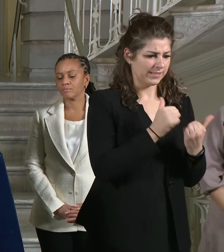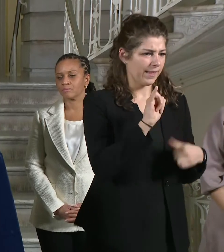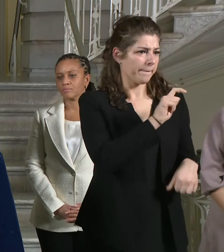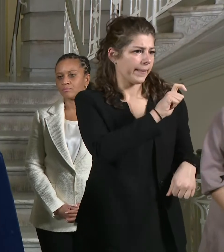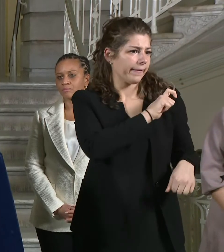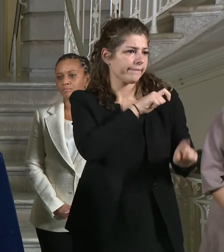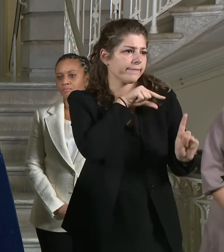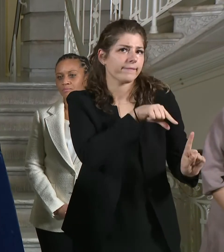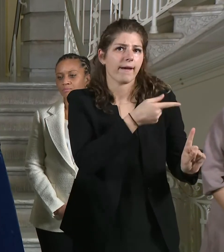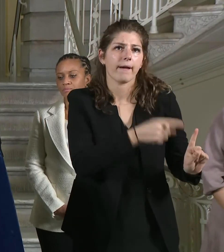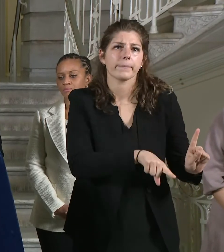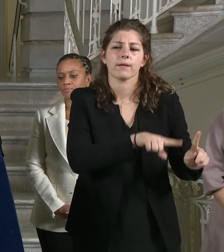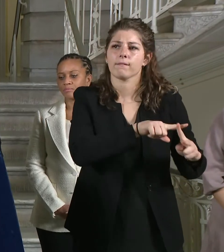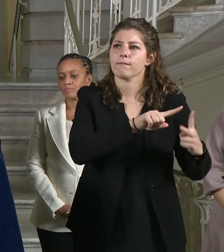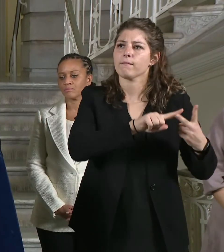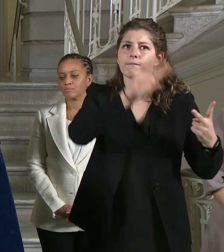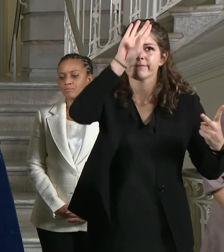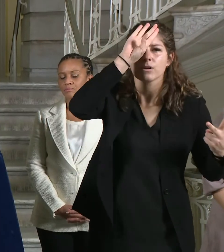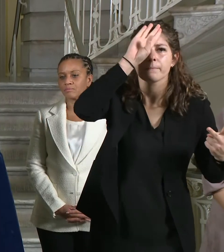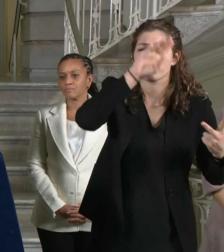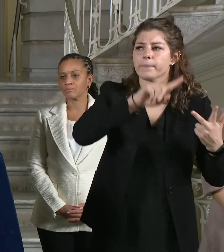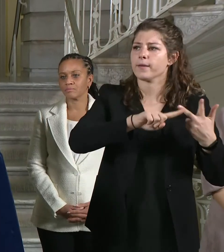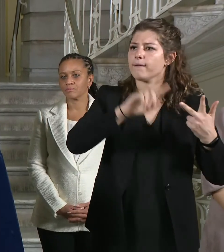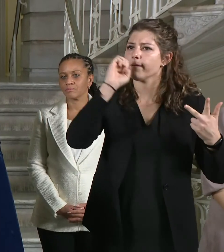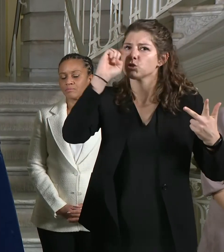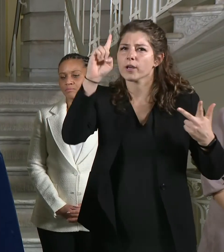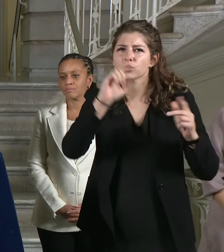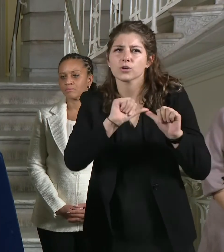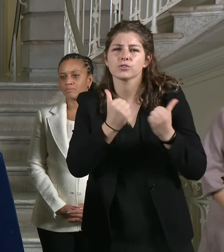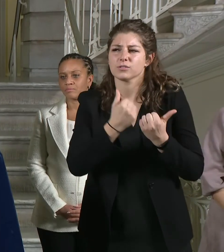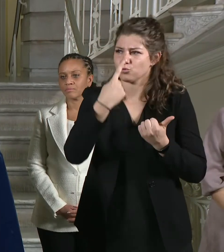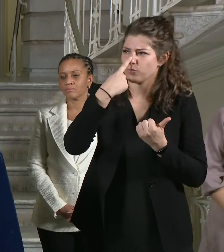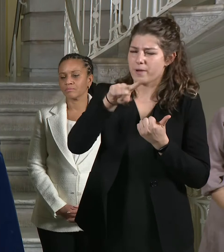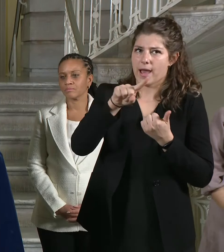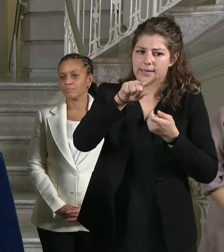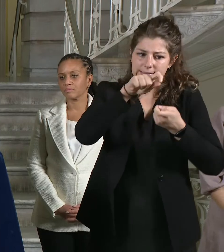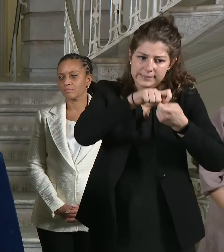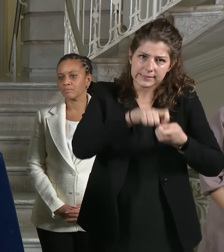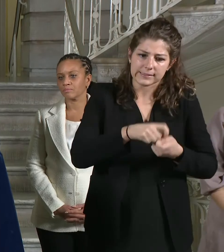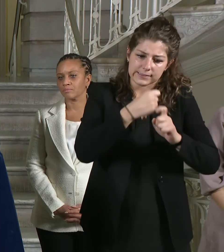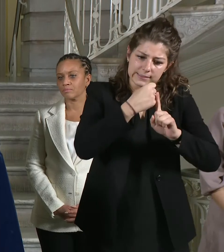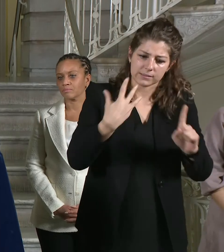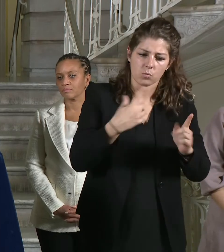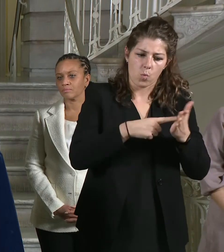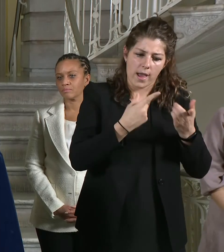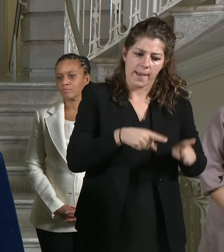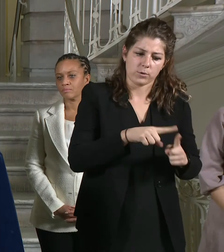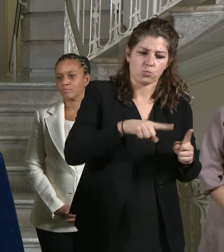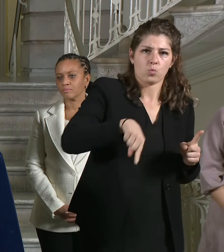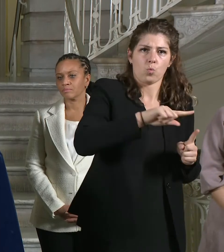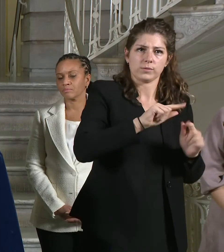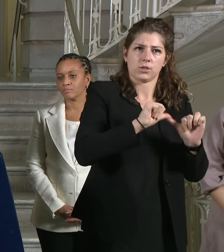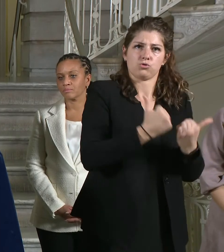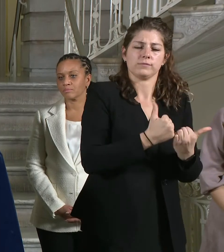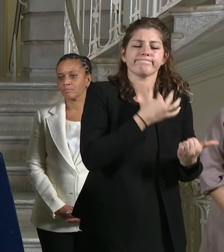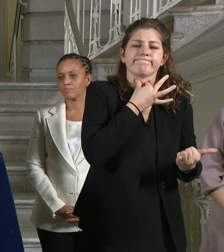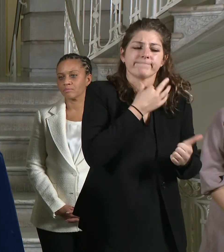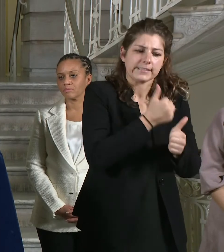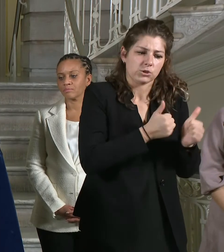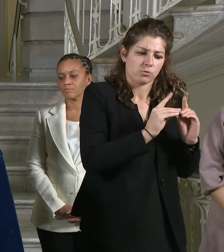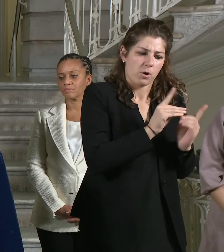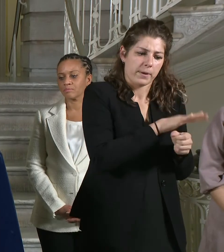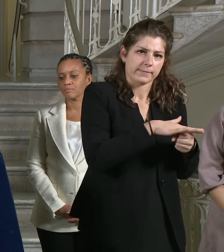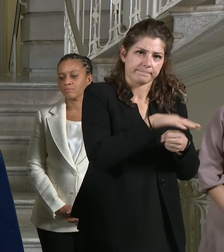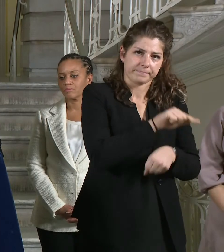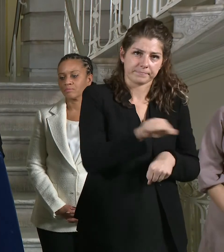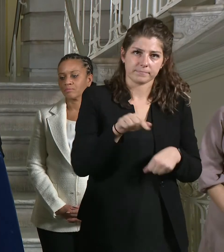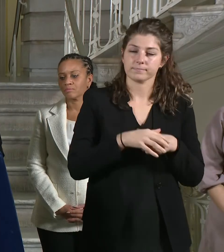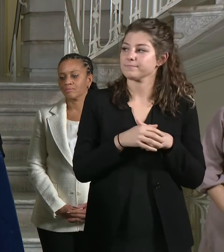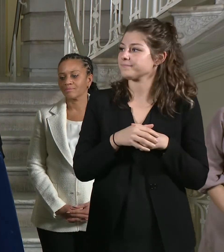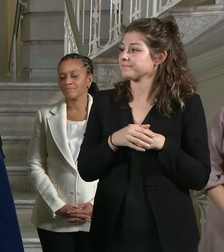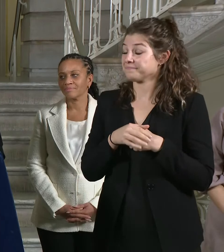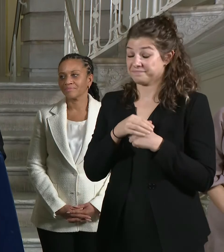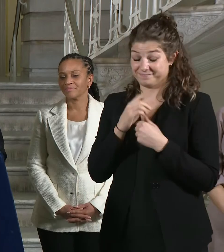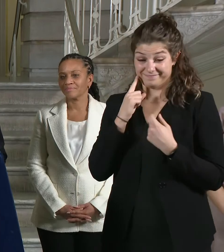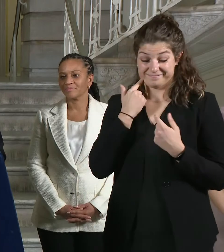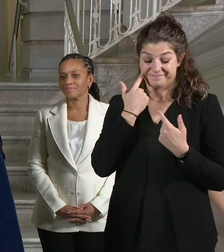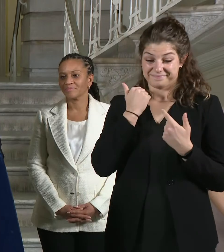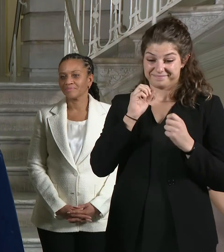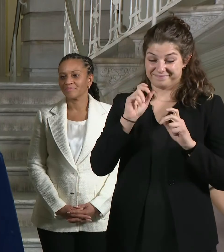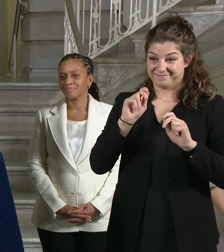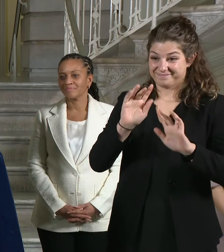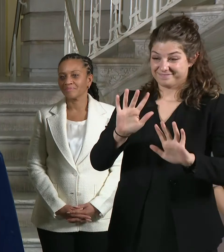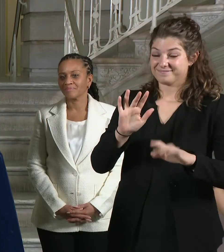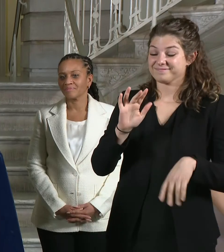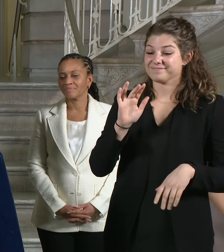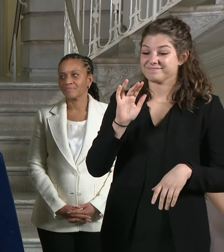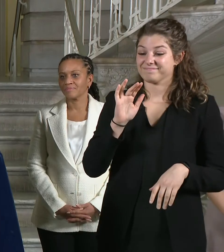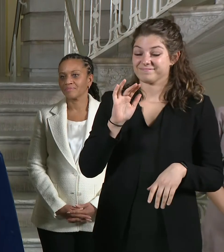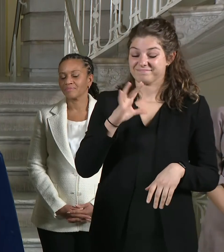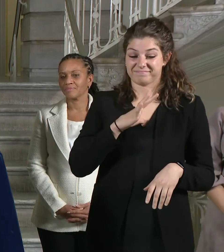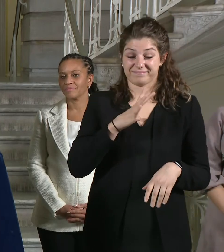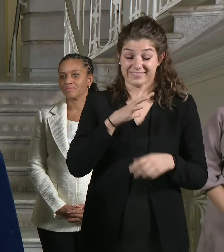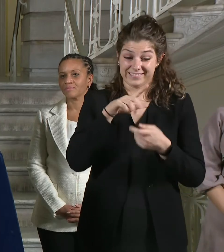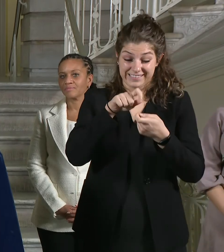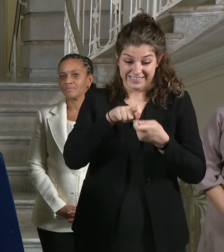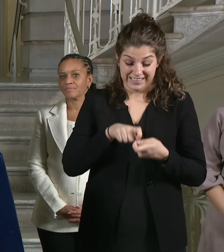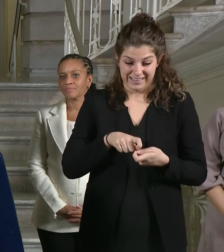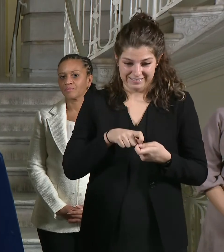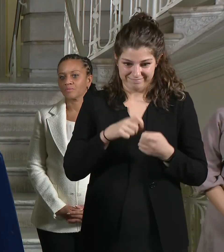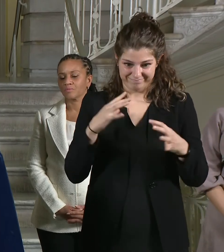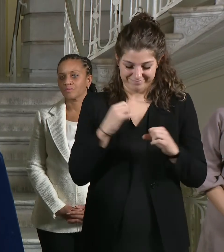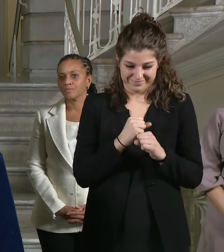[ INDISCERNIBL